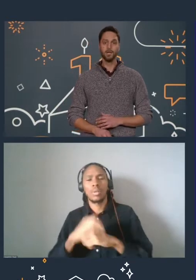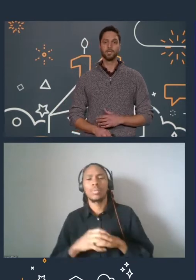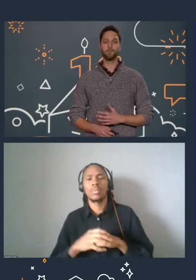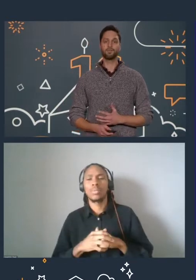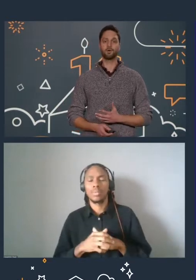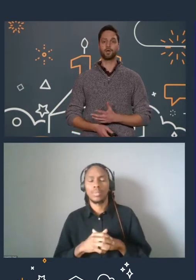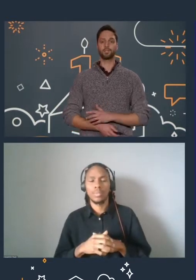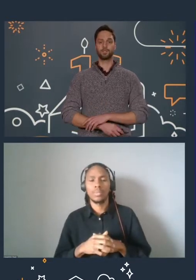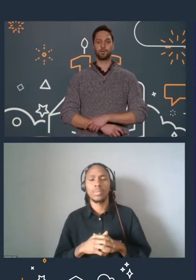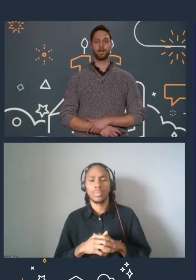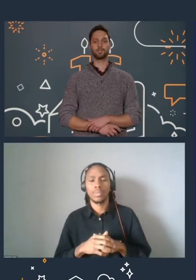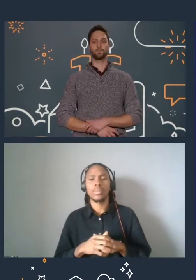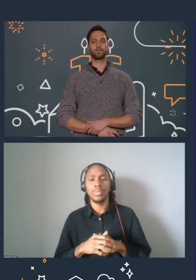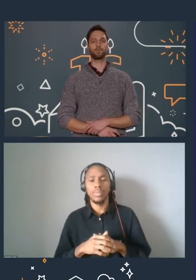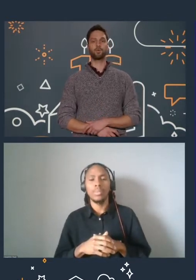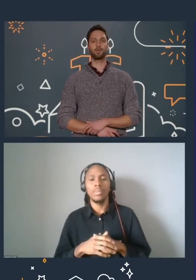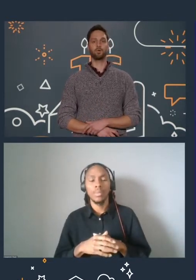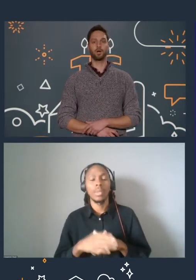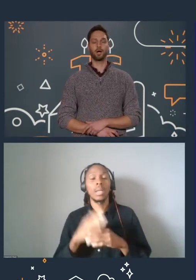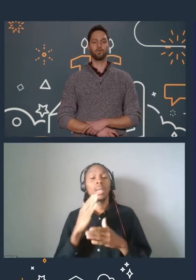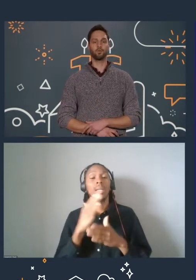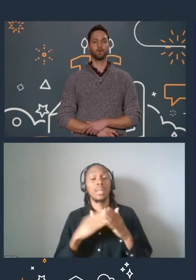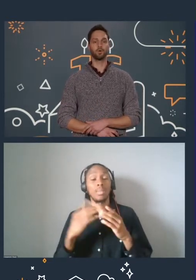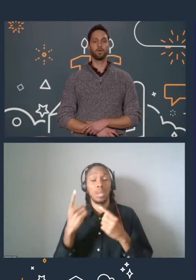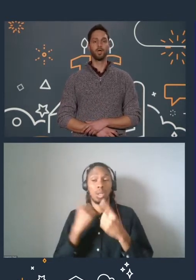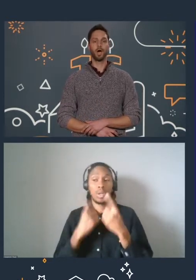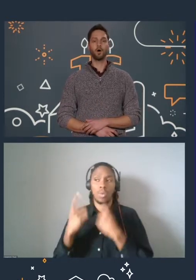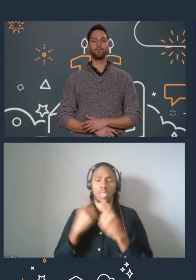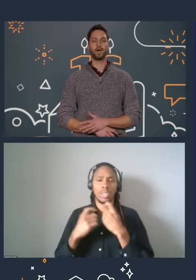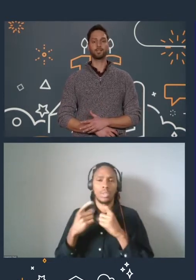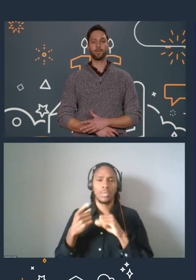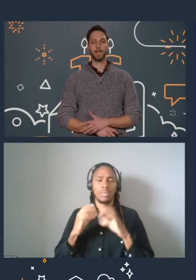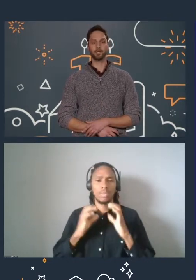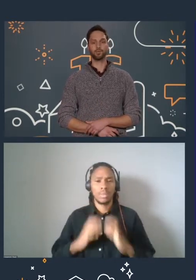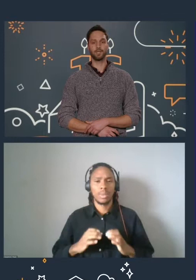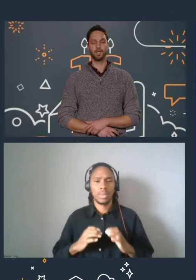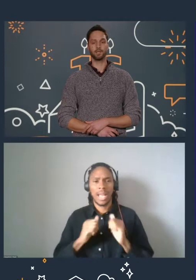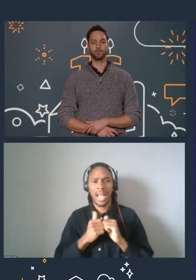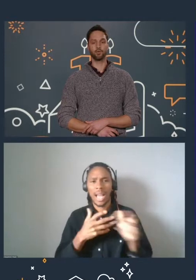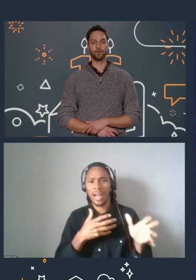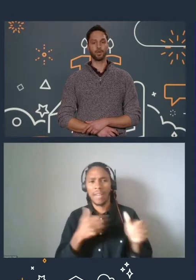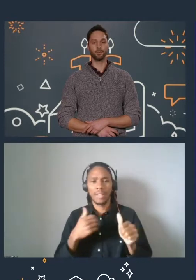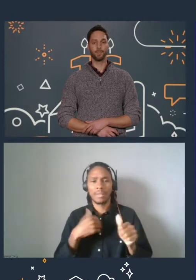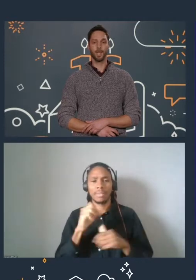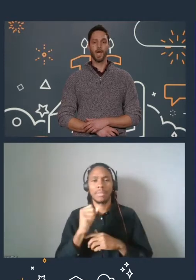Some of the questions our customers are trying to uncover were how fast my S3 data is growing?